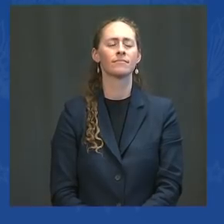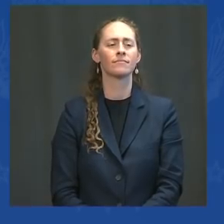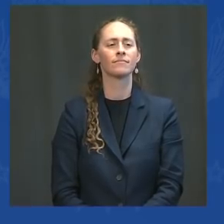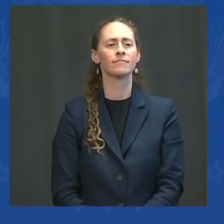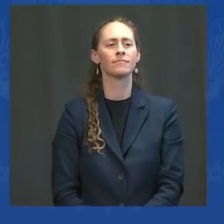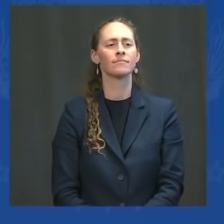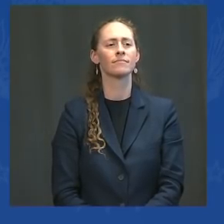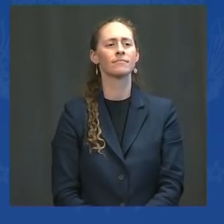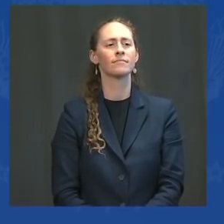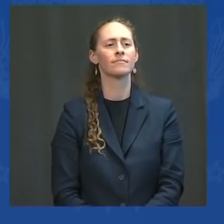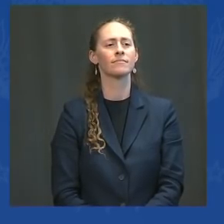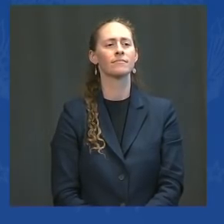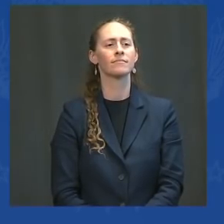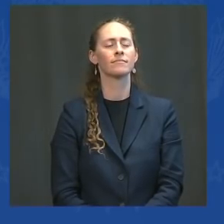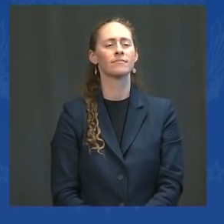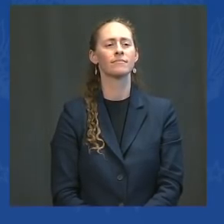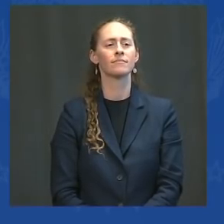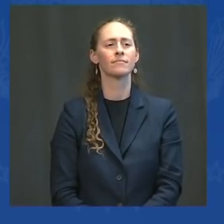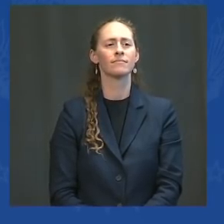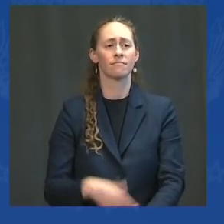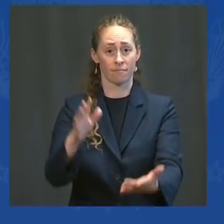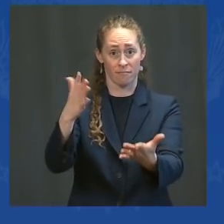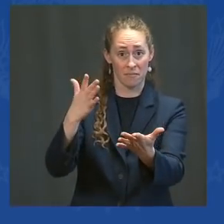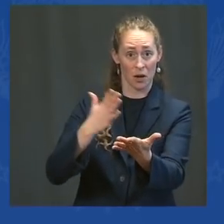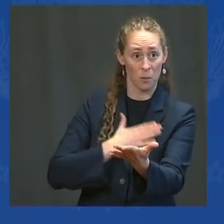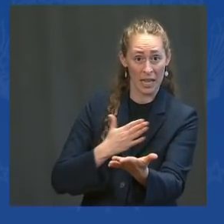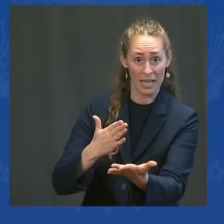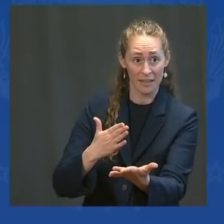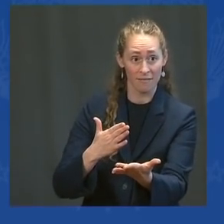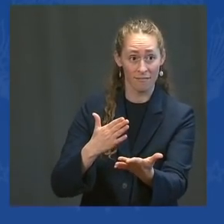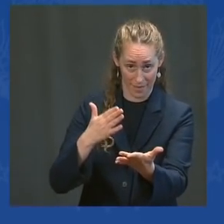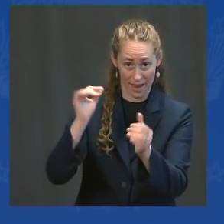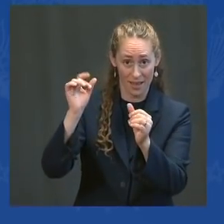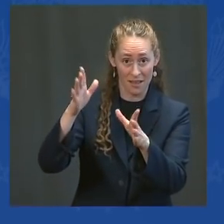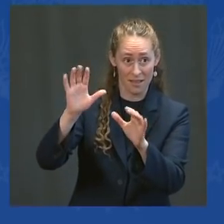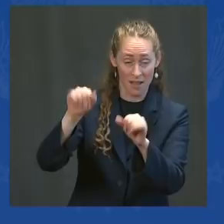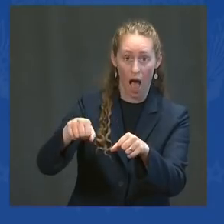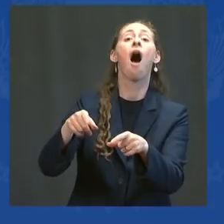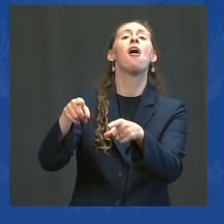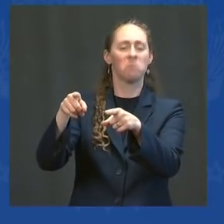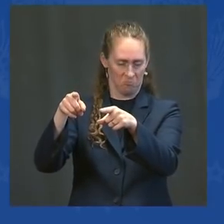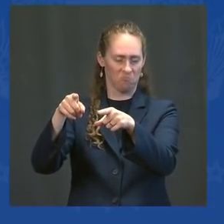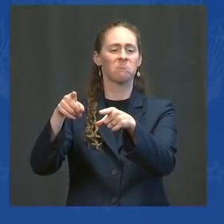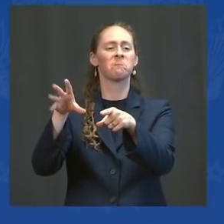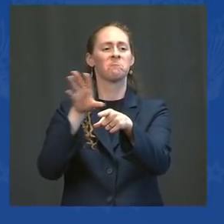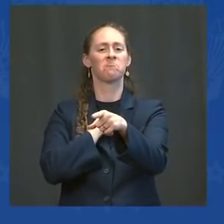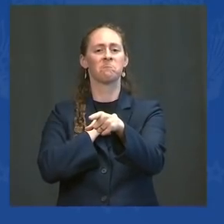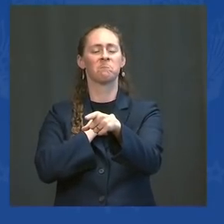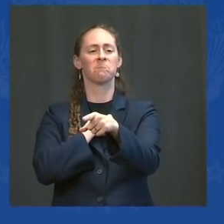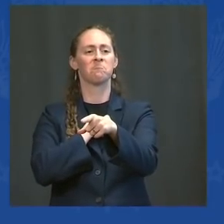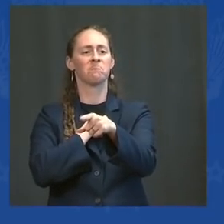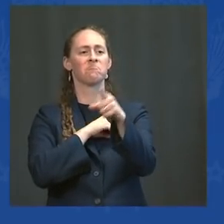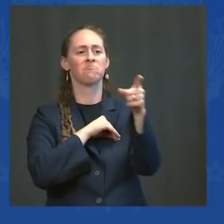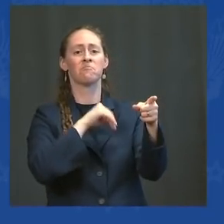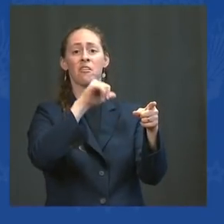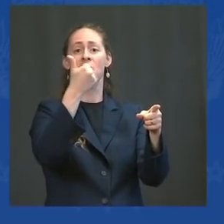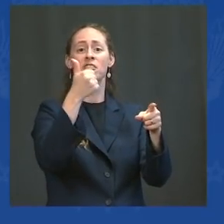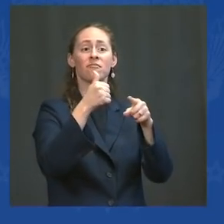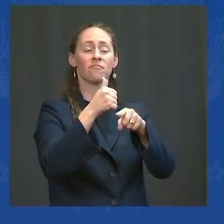and Senator Klobuchar and Senator Blunt, Chief Contee and Chief Manger,